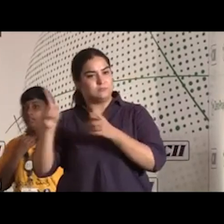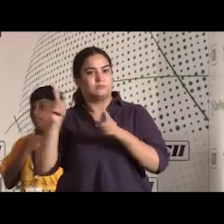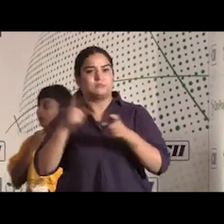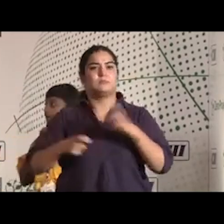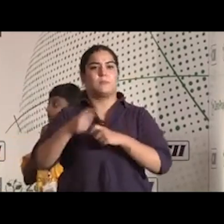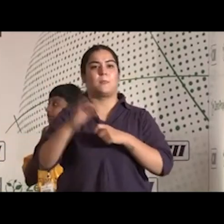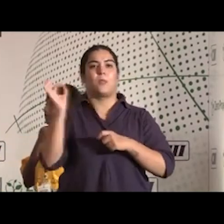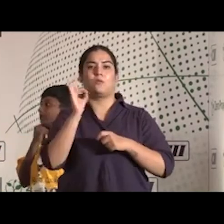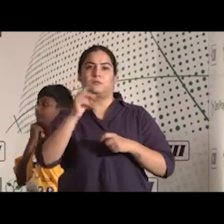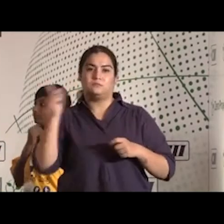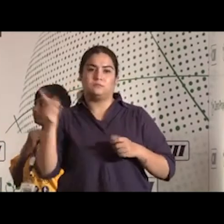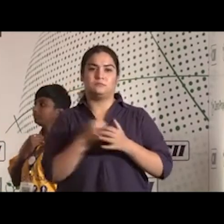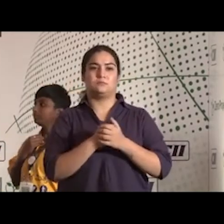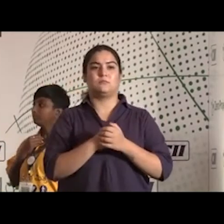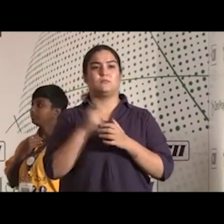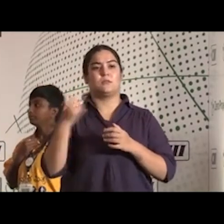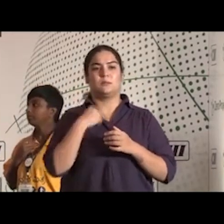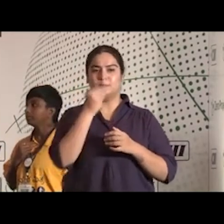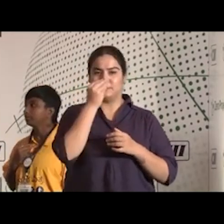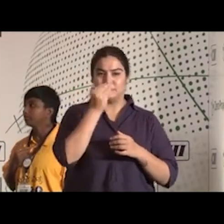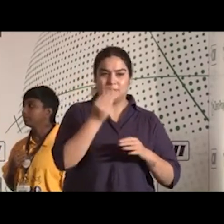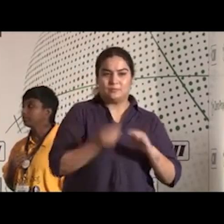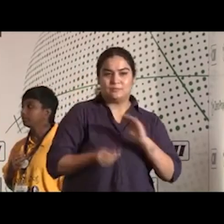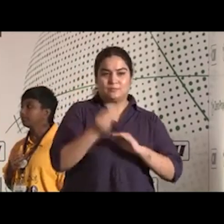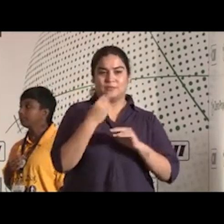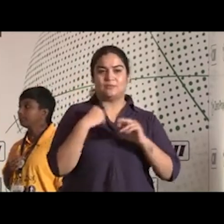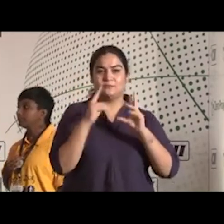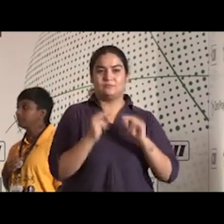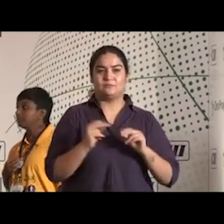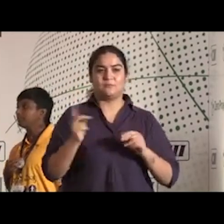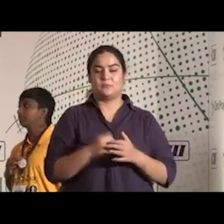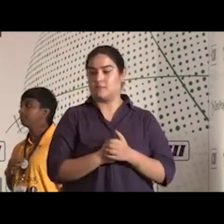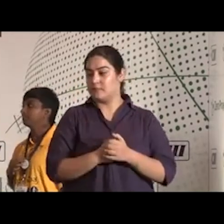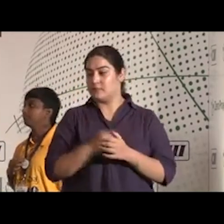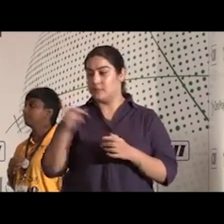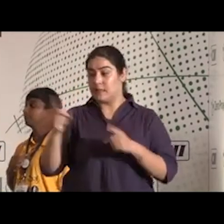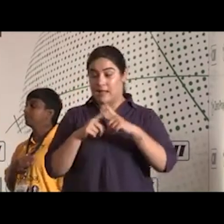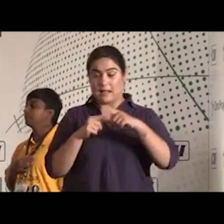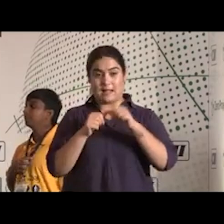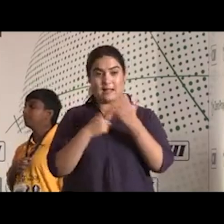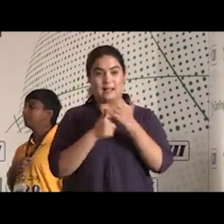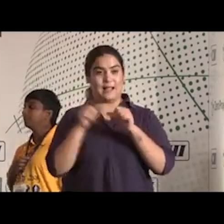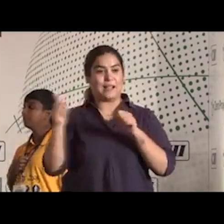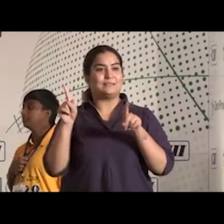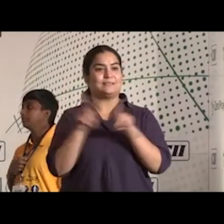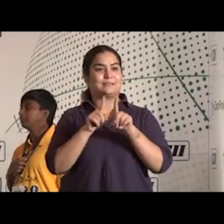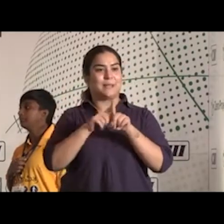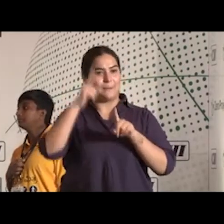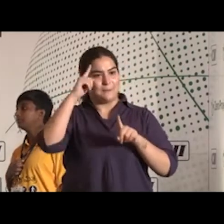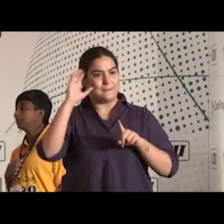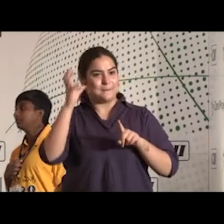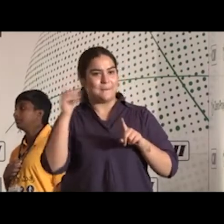So to her, can you tell us what you thought about the conference? And of course, you have a couple secret which you ought be leaked.